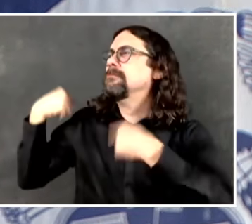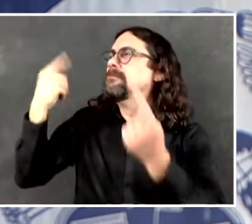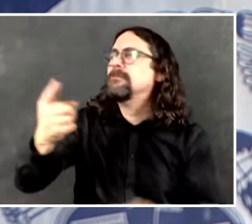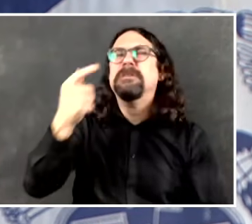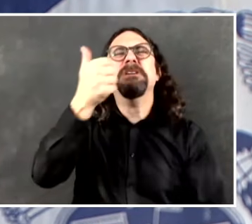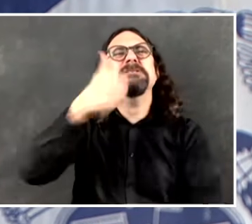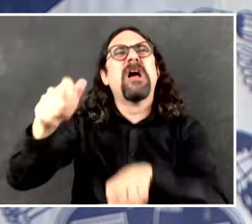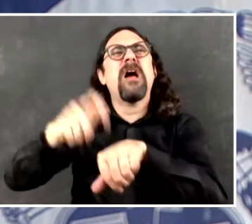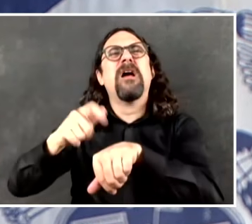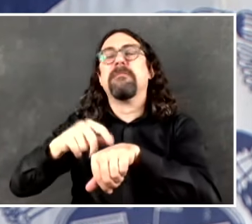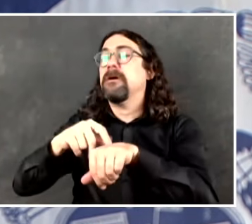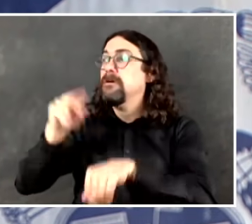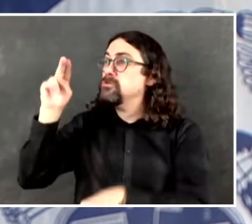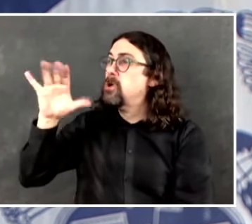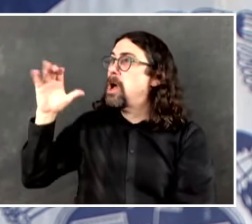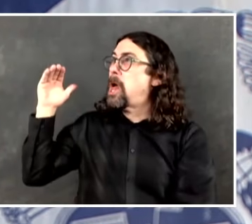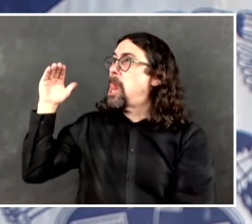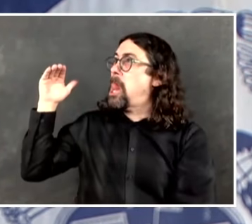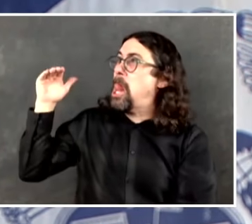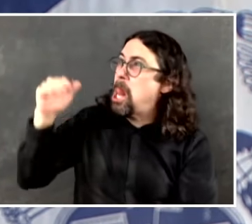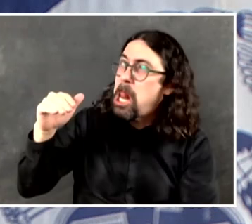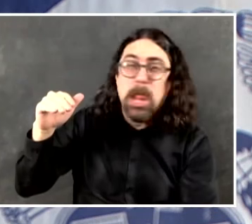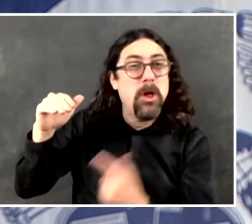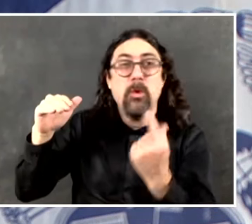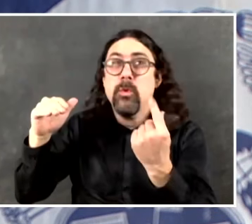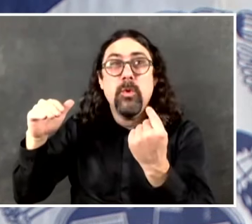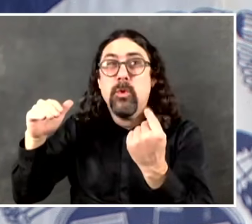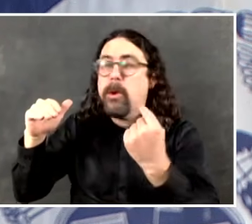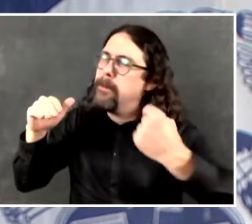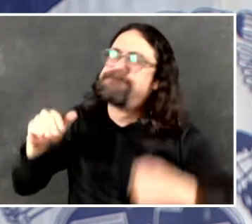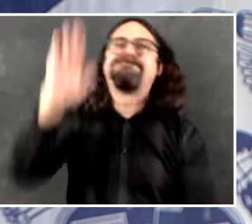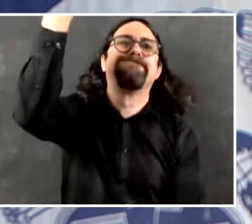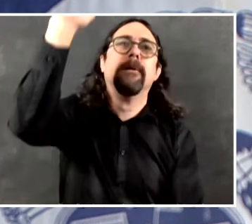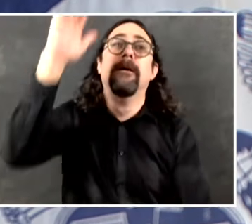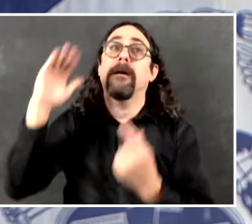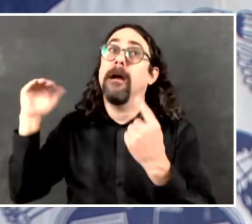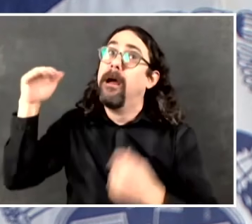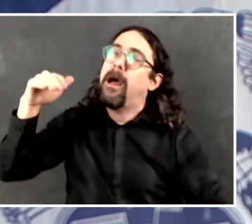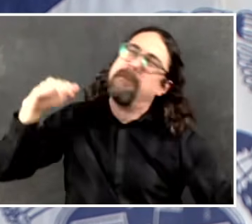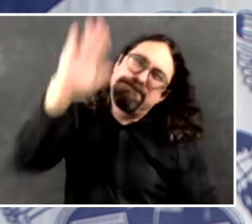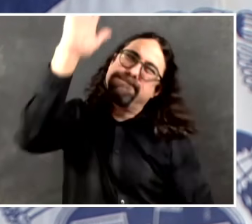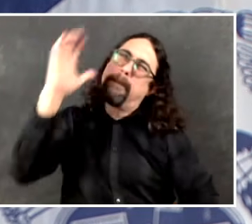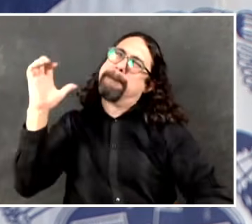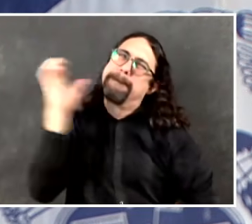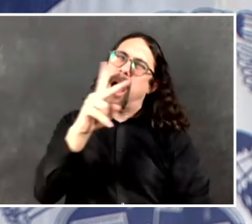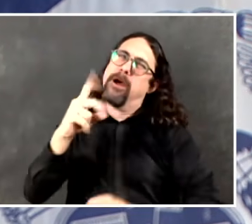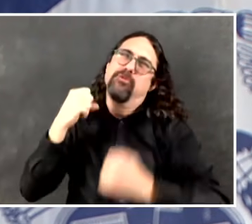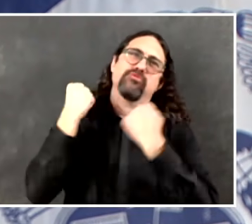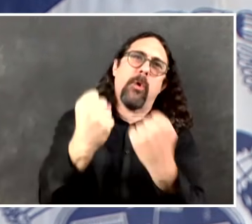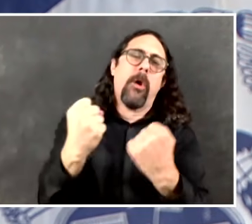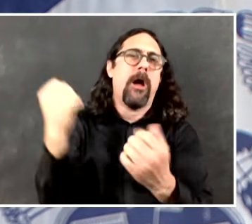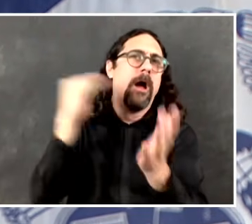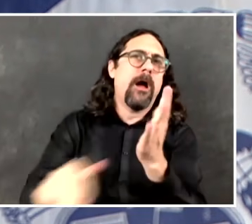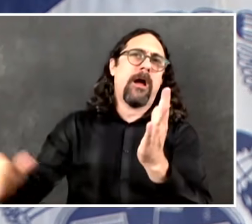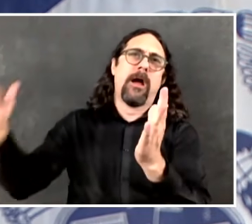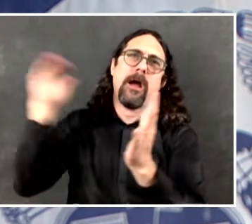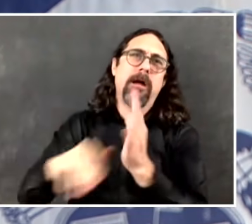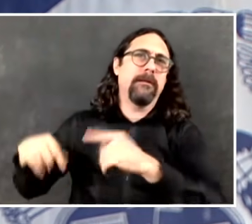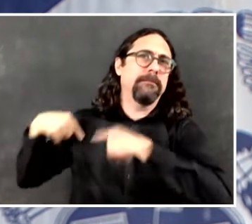BA OCKN ITS HEELS AND FOUGHT ITS WAY BACK. THEY NEED TO SPEND A LITTLE TIME WITH EVERAYYD NEW YORKERS WHO HAVE